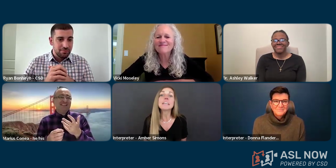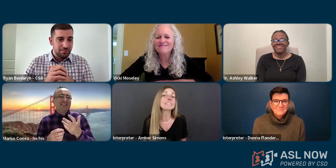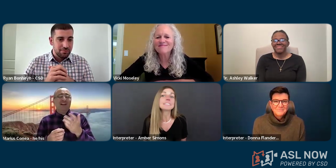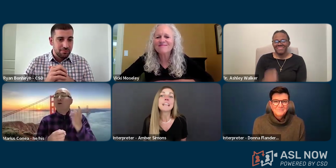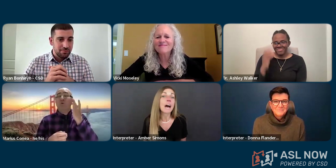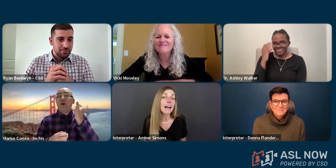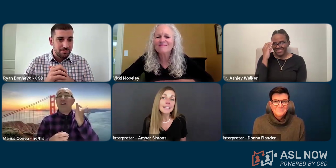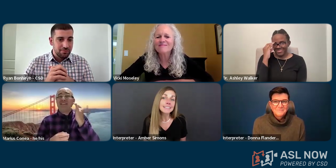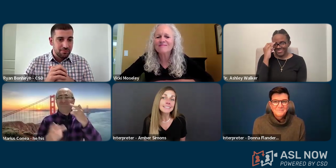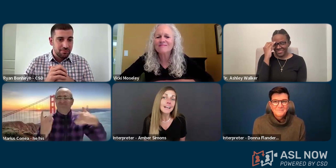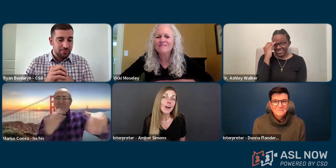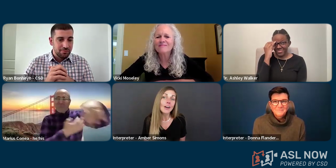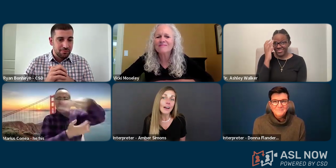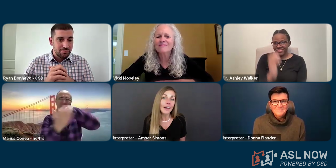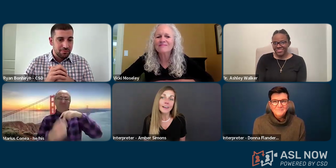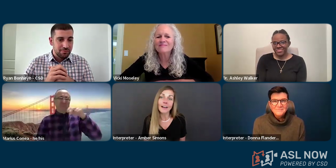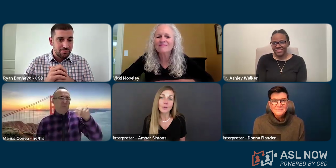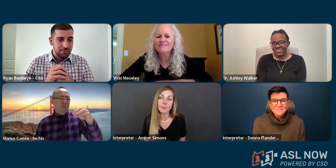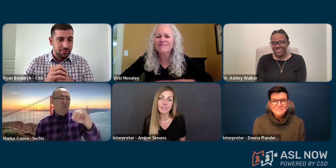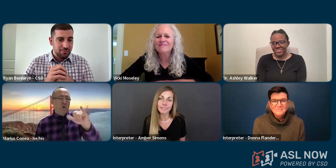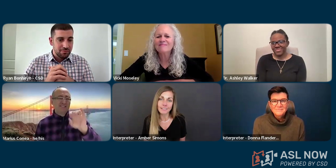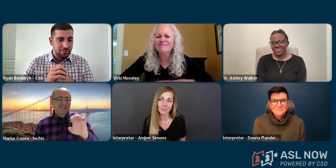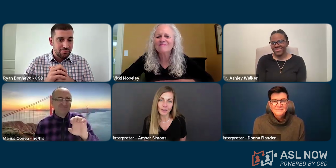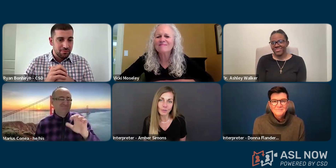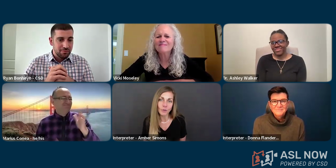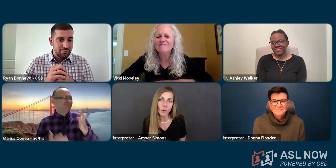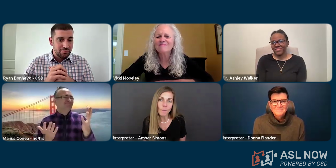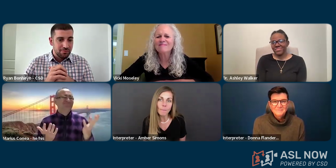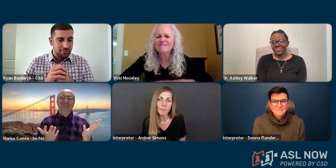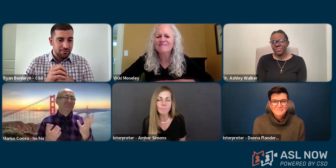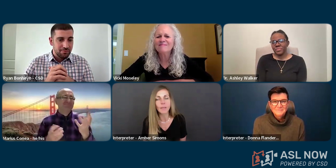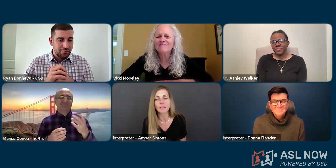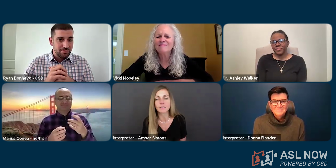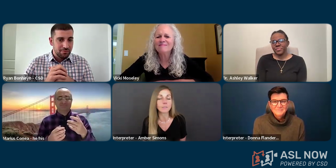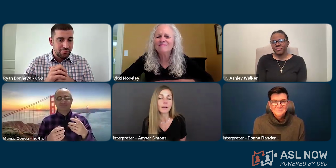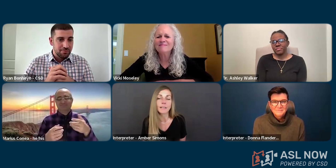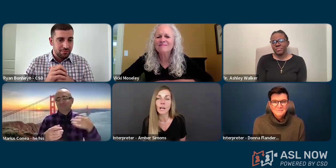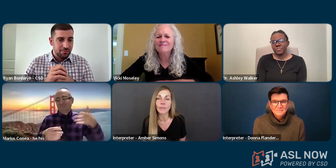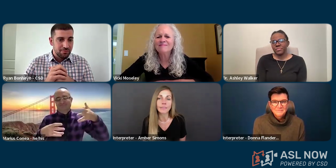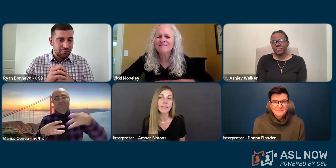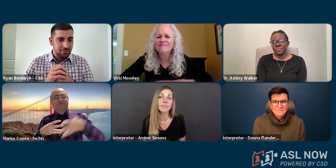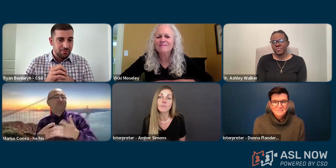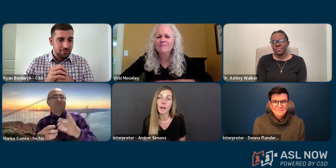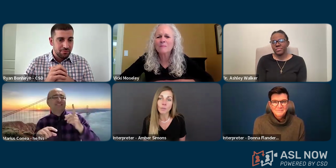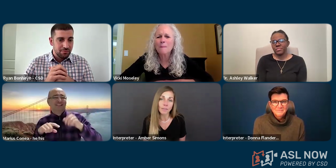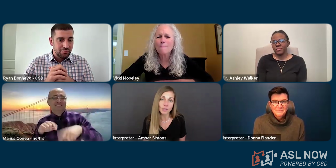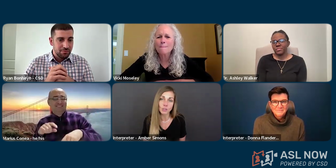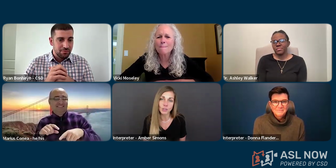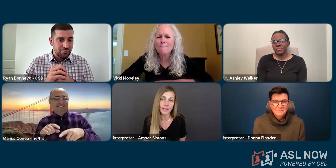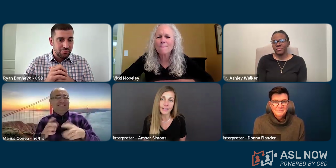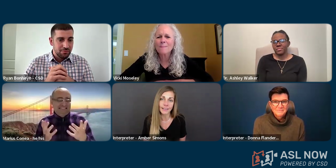It's not 100% successful because depending on the environment that you're in,